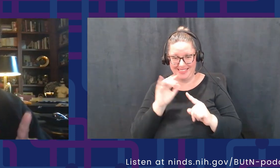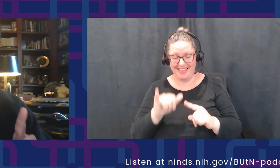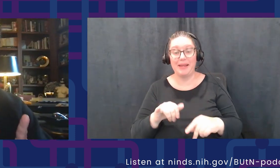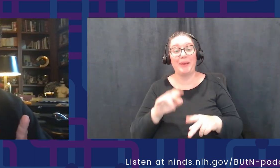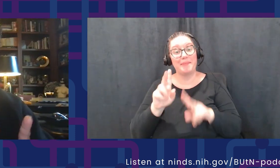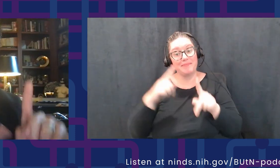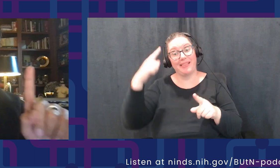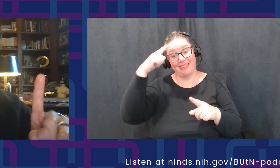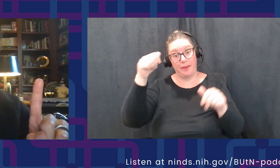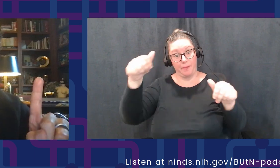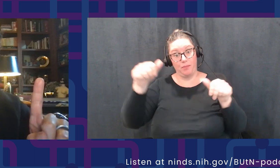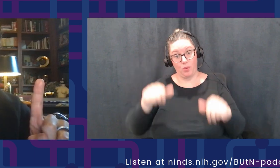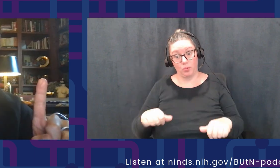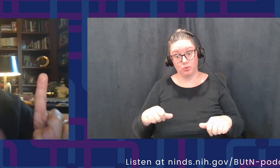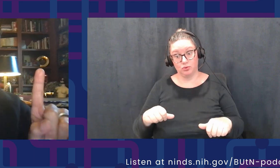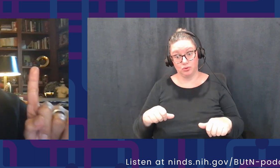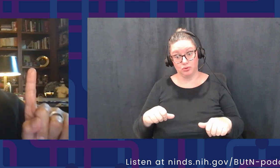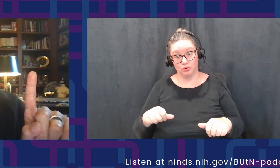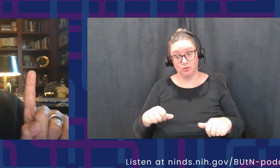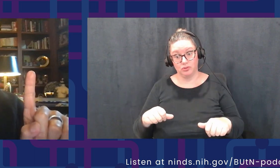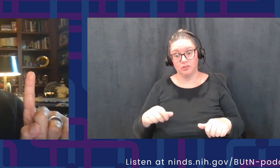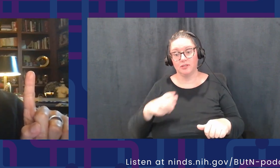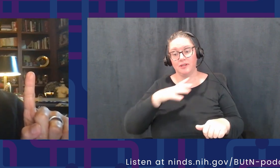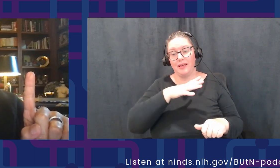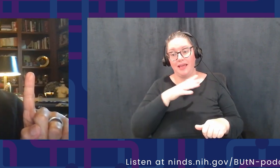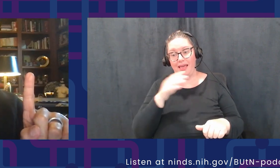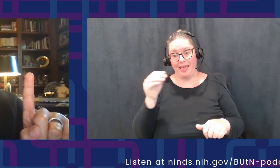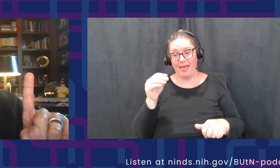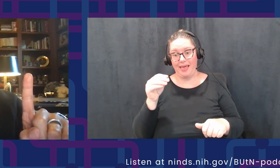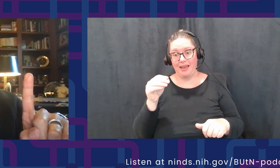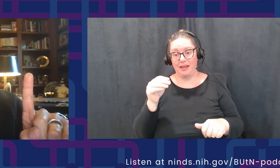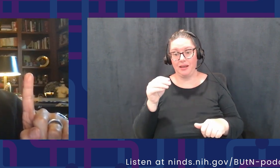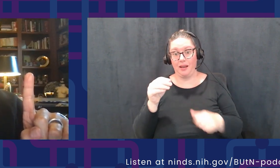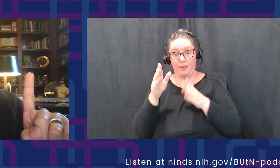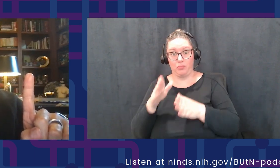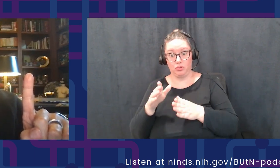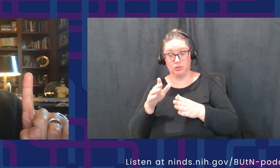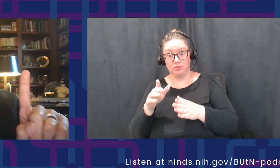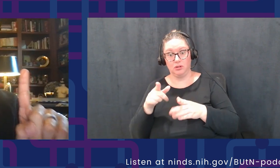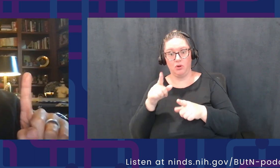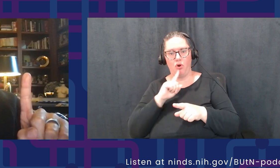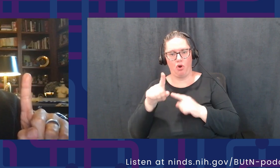People think that posters and the person presenting the poster are static.